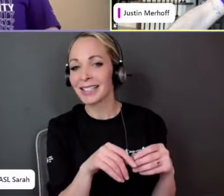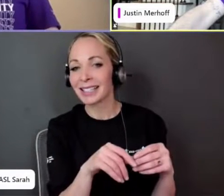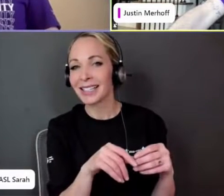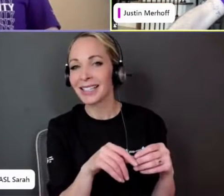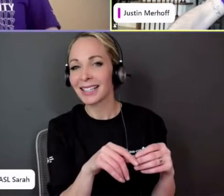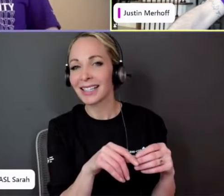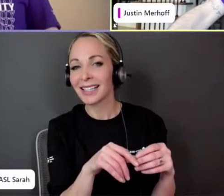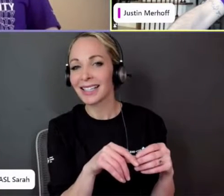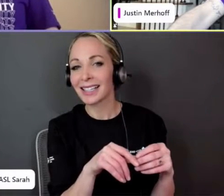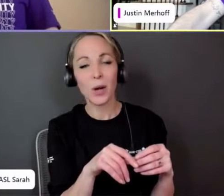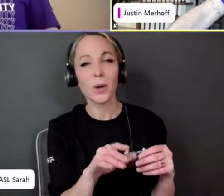Nope.